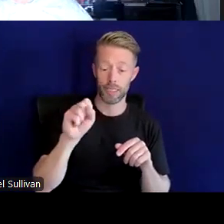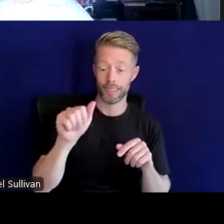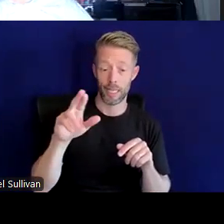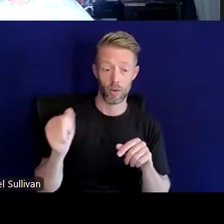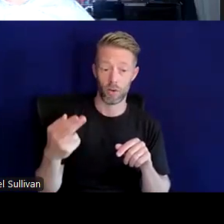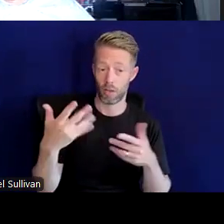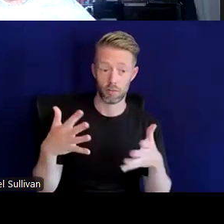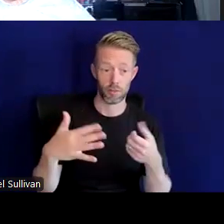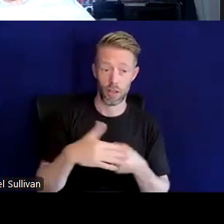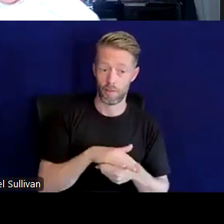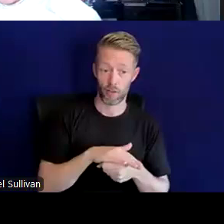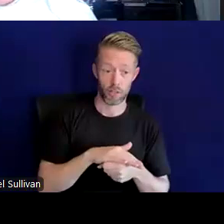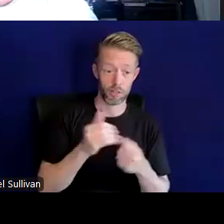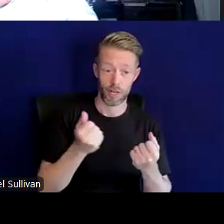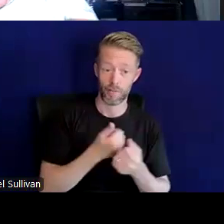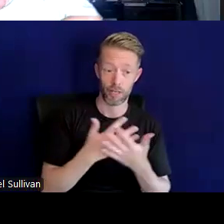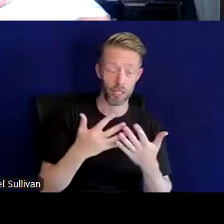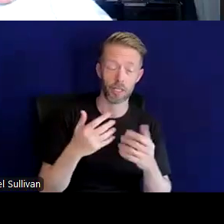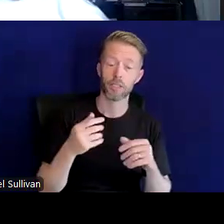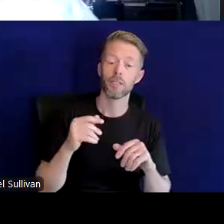that. She's not leaving me a lot of space. The only thing I